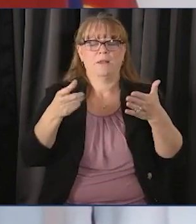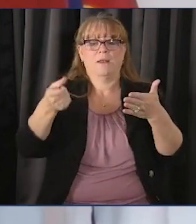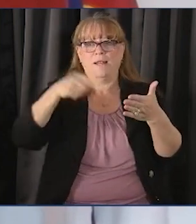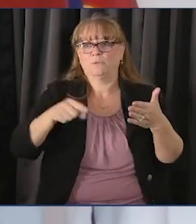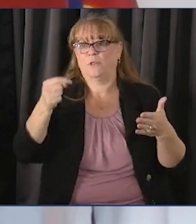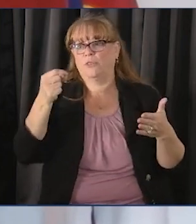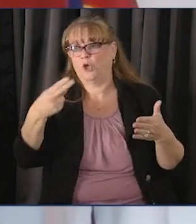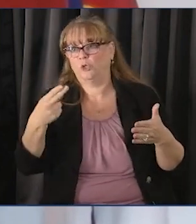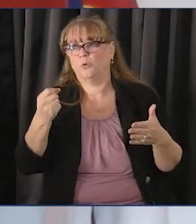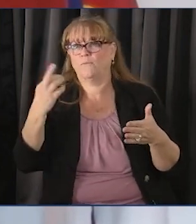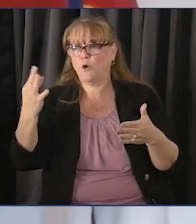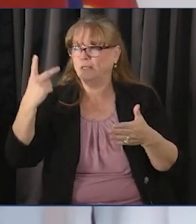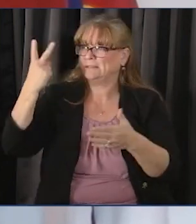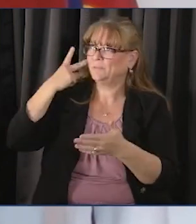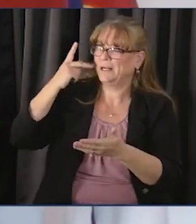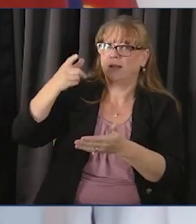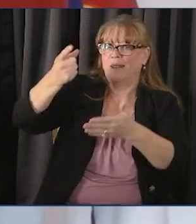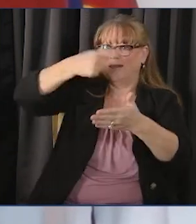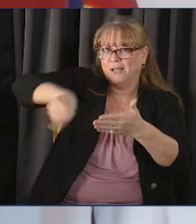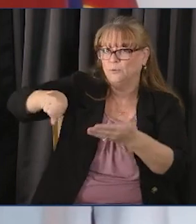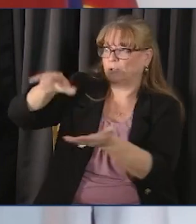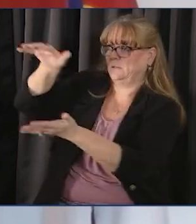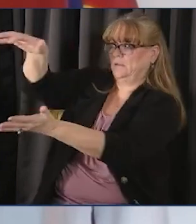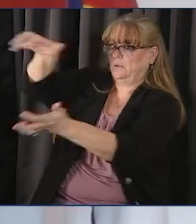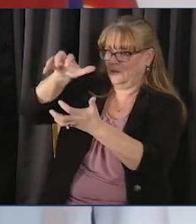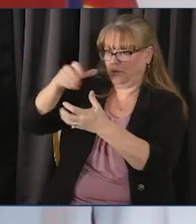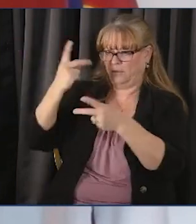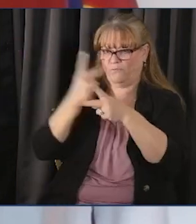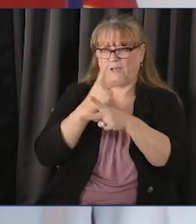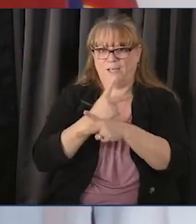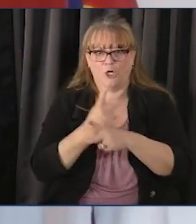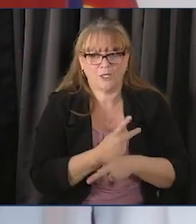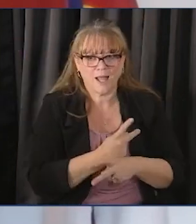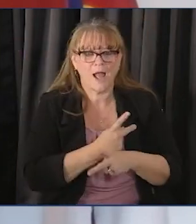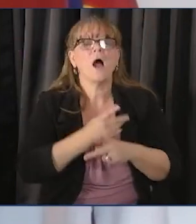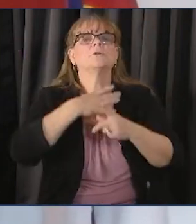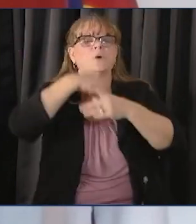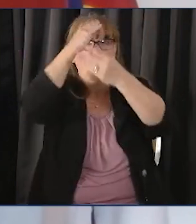to successfully vaccinate not just one in five people over 70 but as we talked about